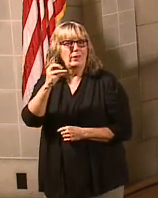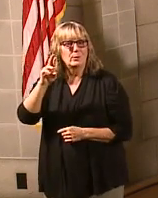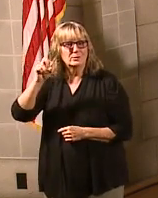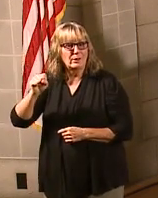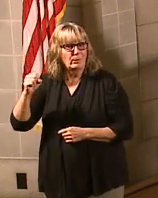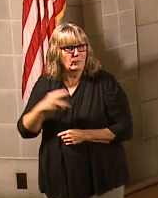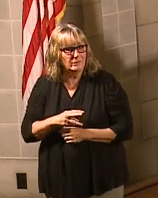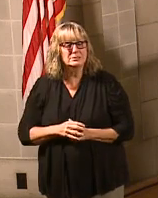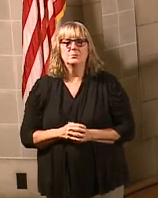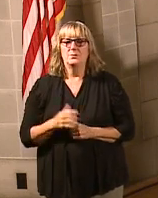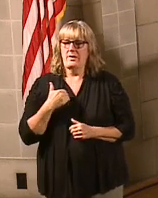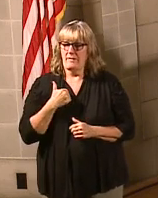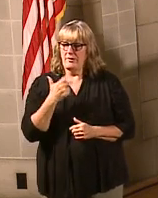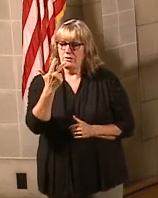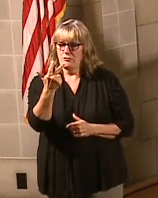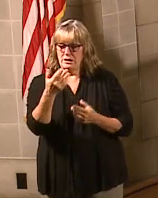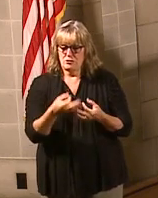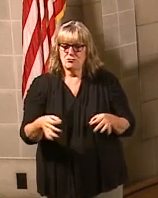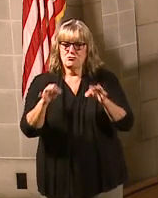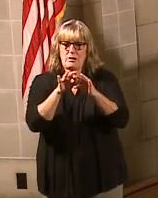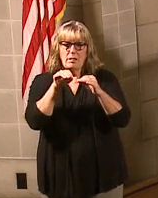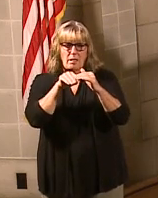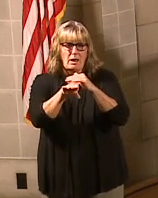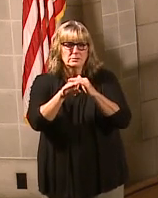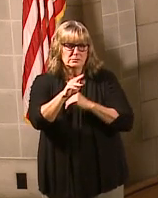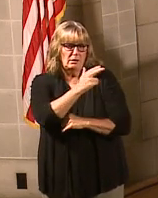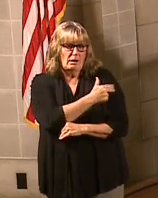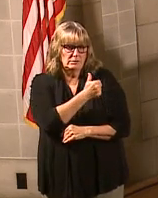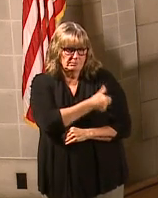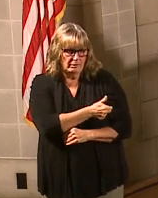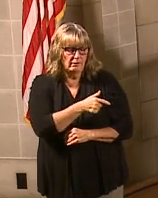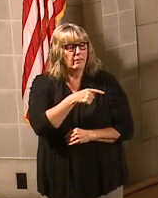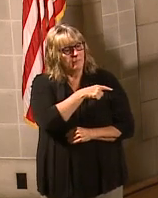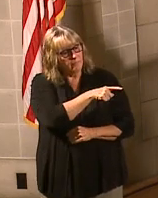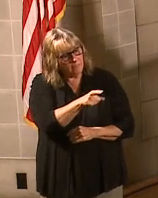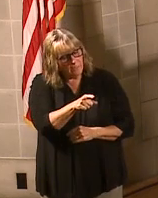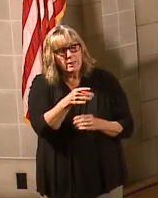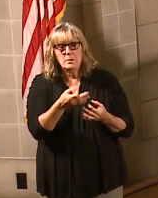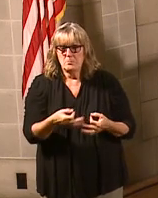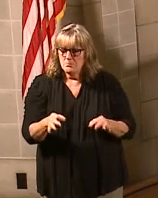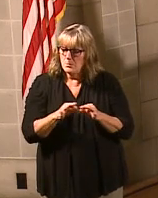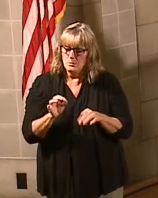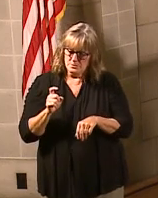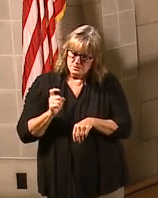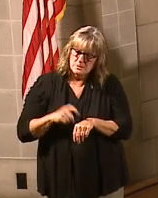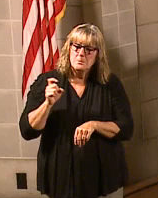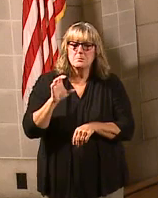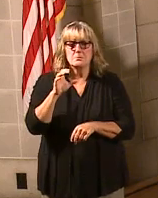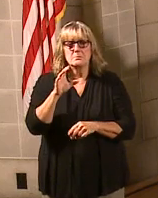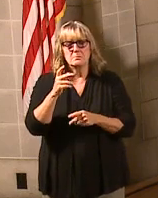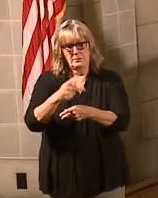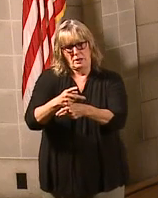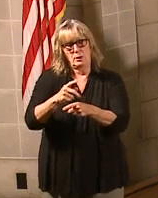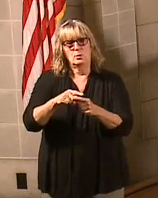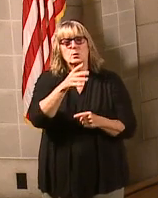NECESSARILY WORK FOR THE PANHANDLE OR SOUTHWEST NEBRASKA.